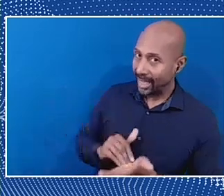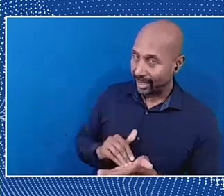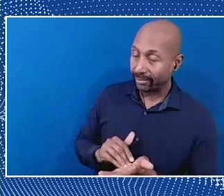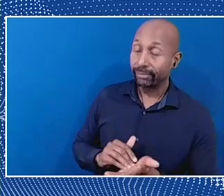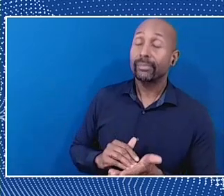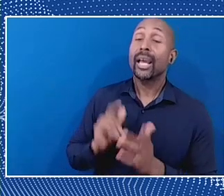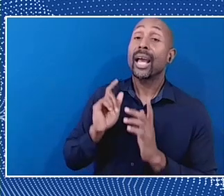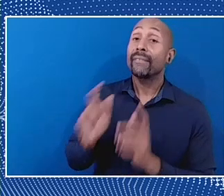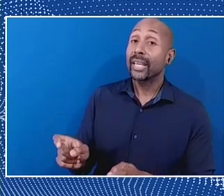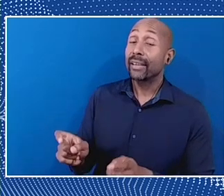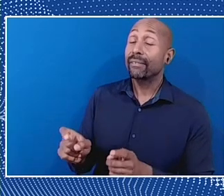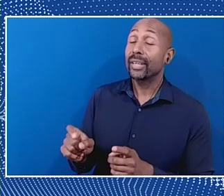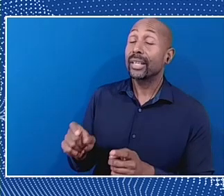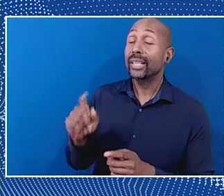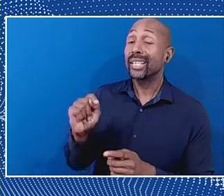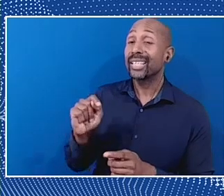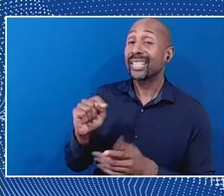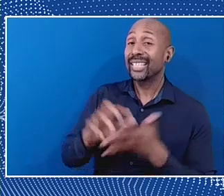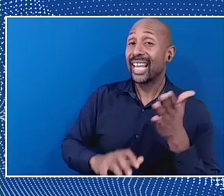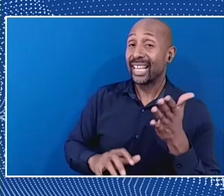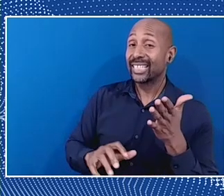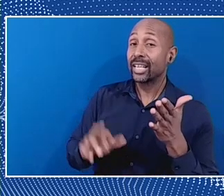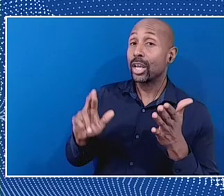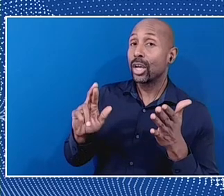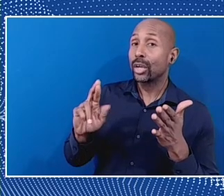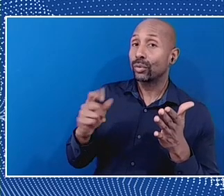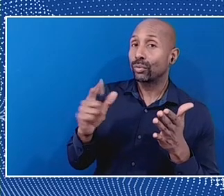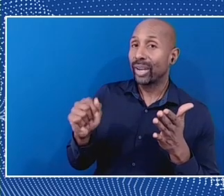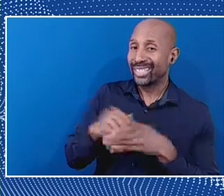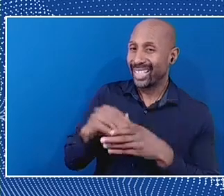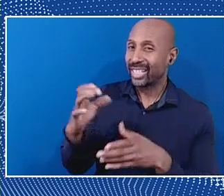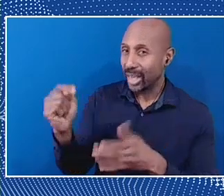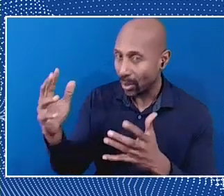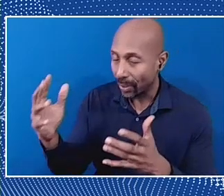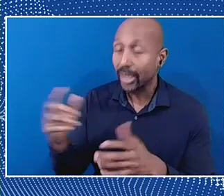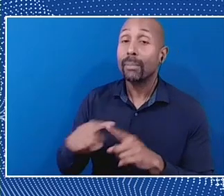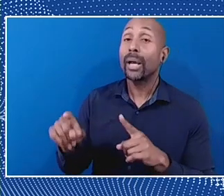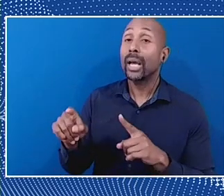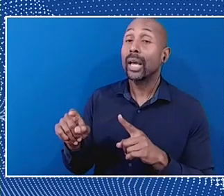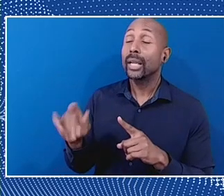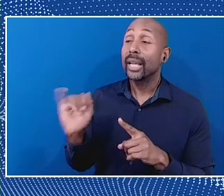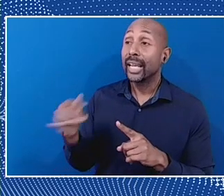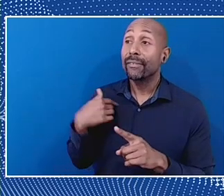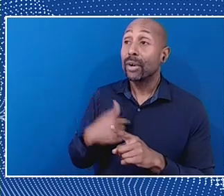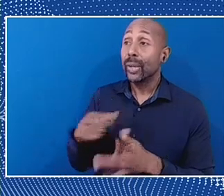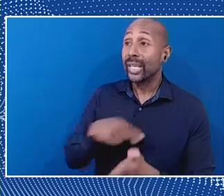chat, but I want to uplift again that if we're going to cancel automatically through Pell, that we should also include